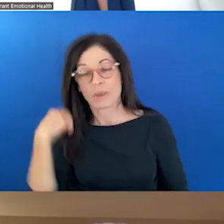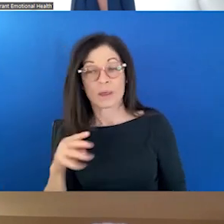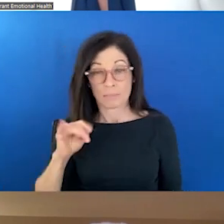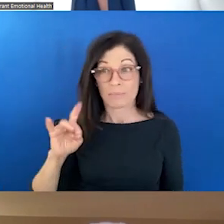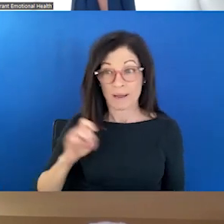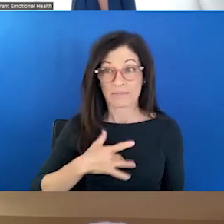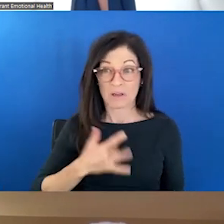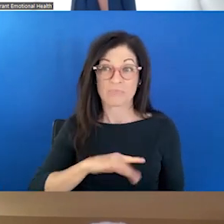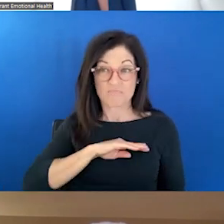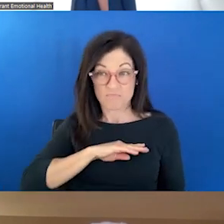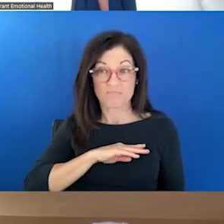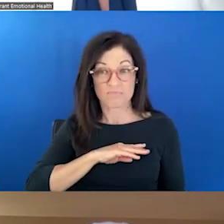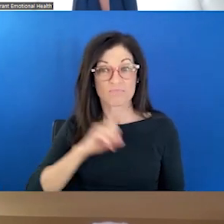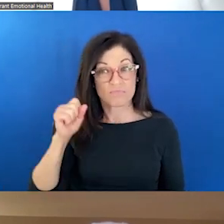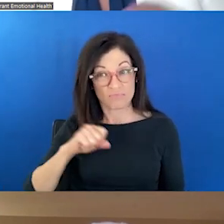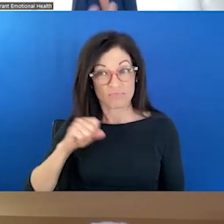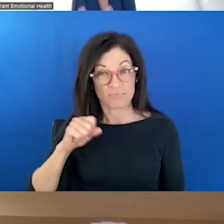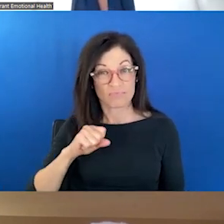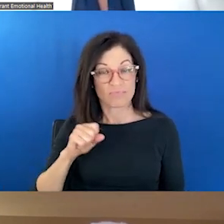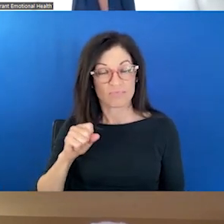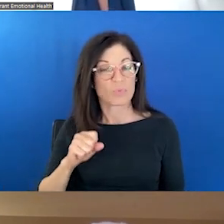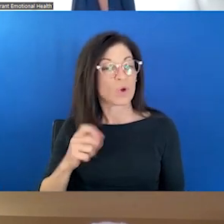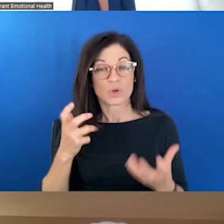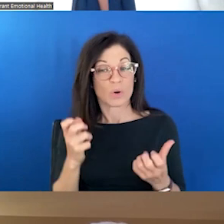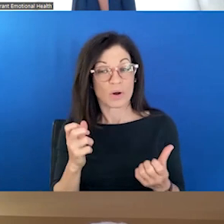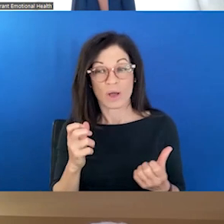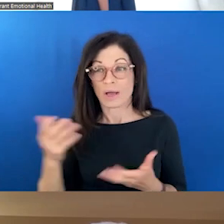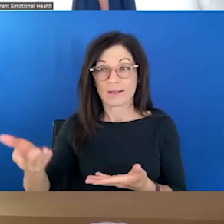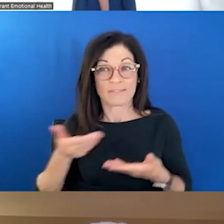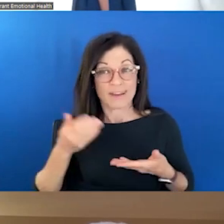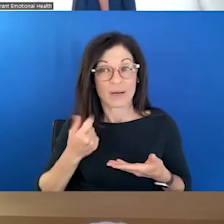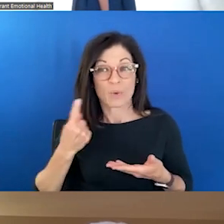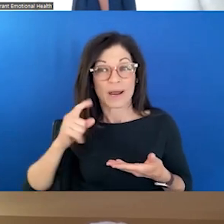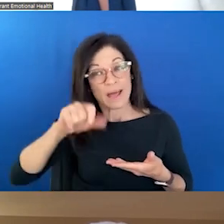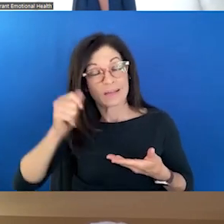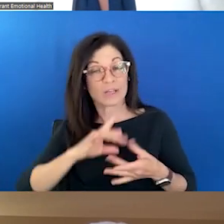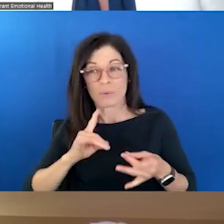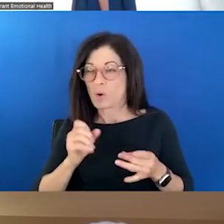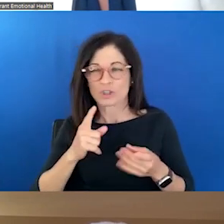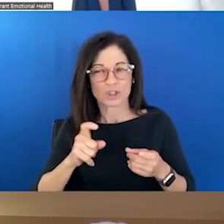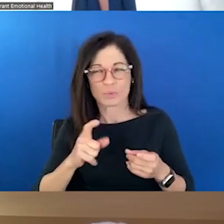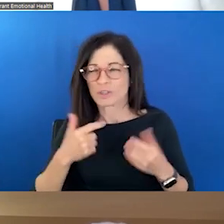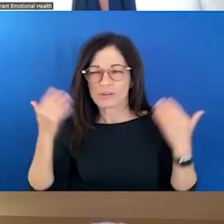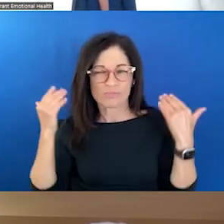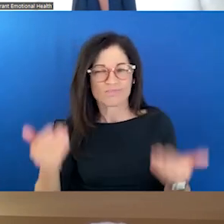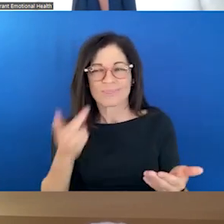SHOULD WE TALK TO ANYONE ELSE TO SEE HOW YOU DID?